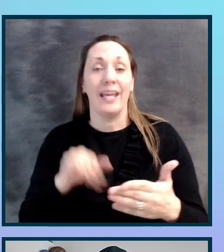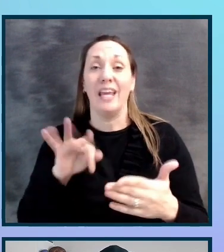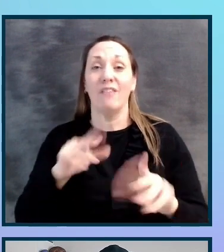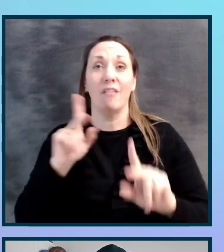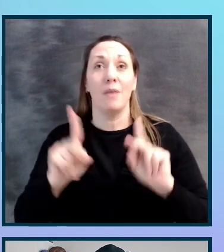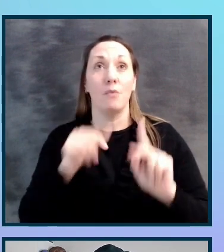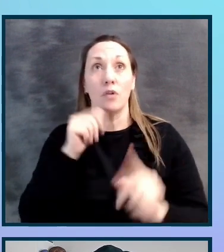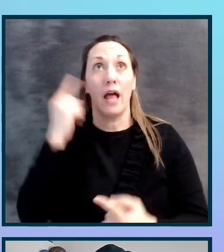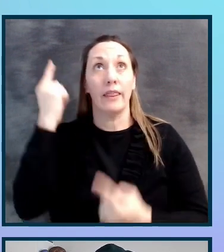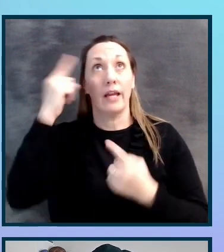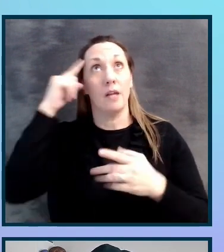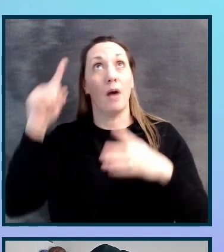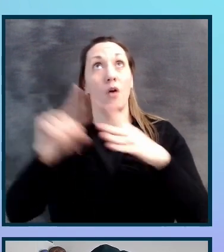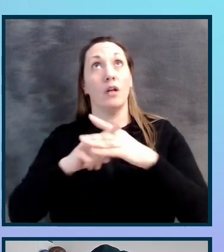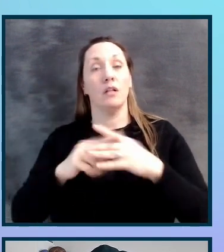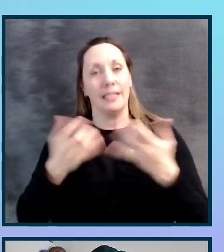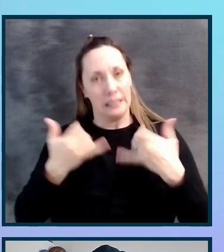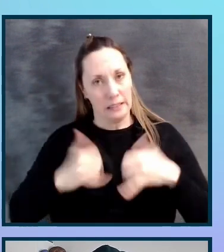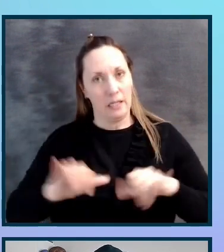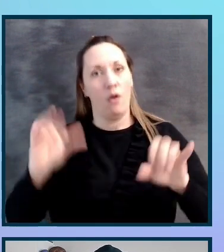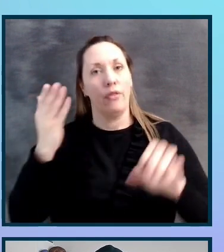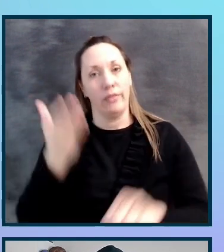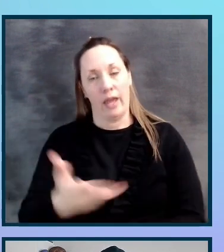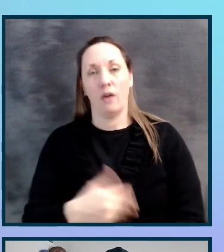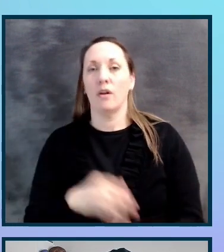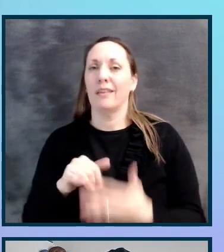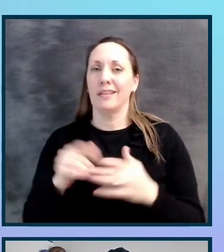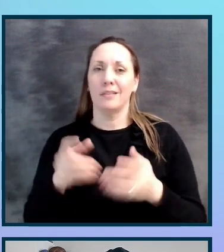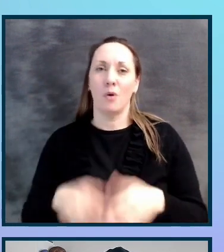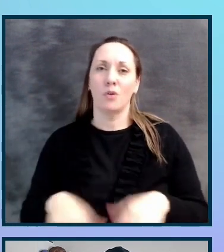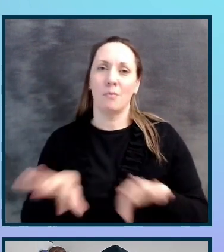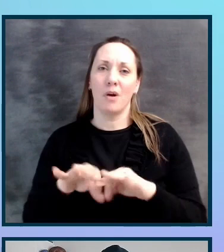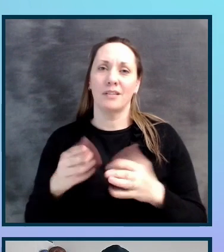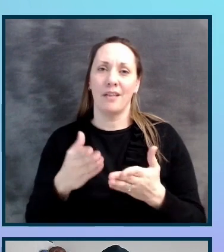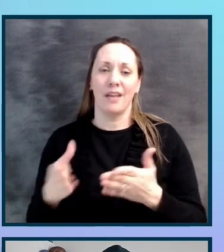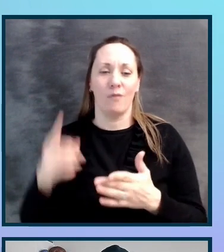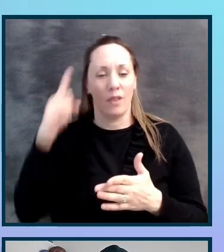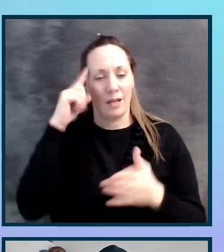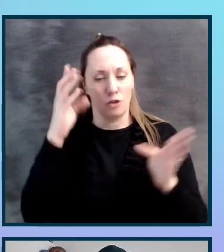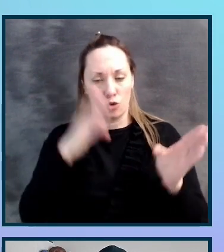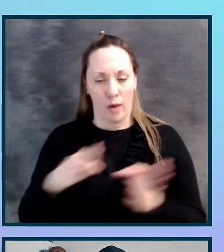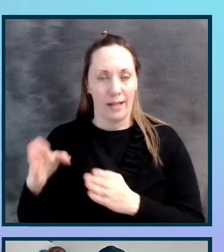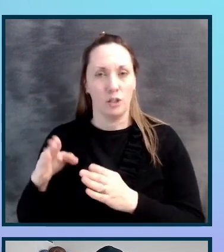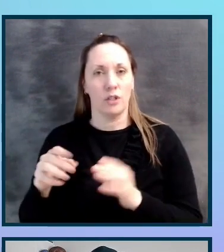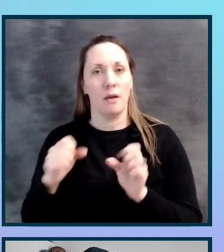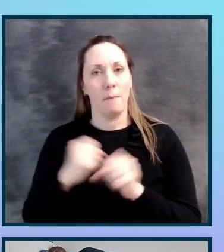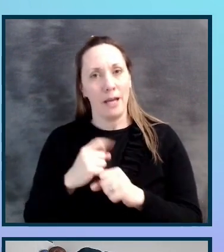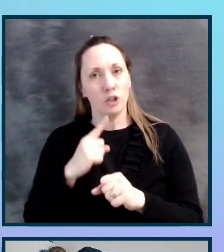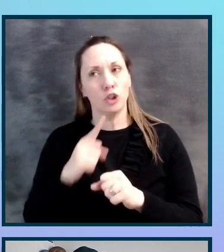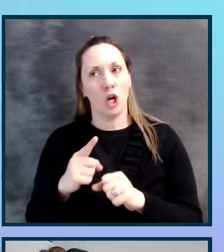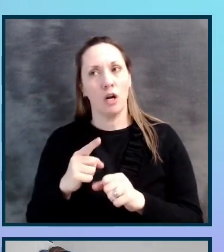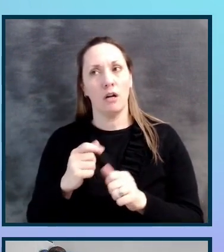it stays constant. And that's the biggest thing as these strategies do is keep it in the minds of developers, product owners,